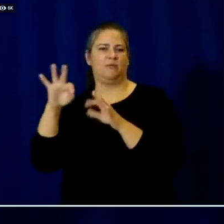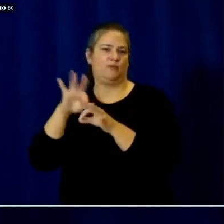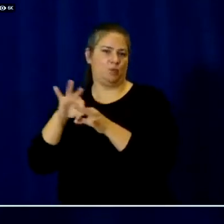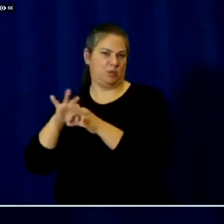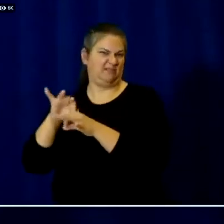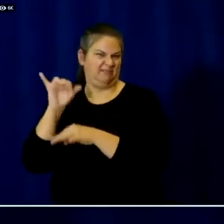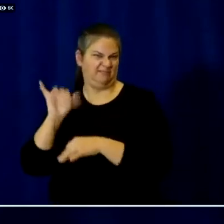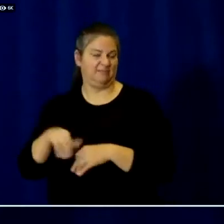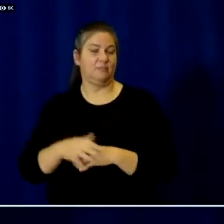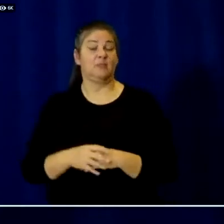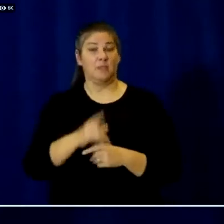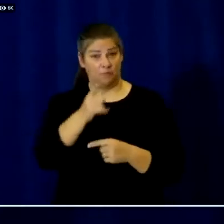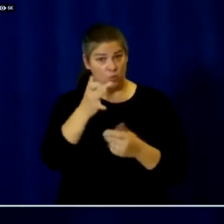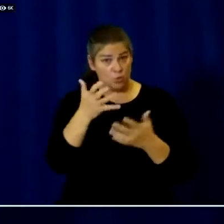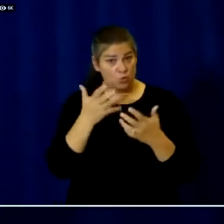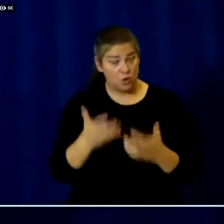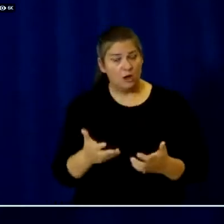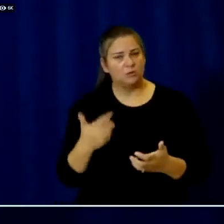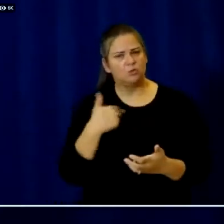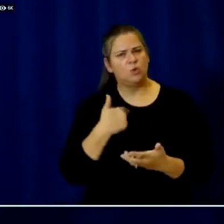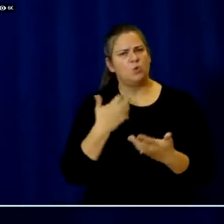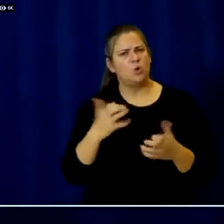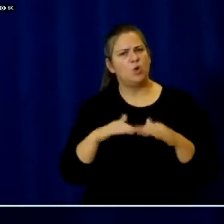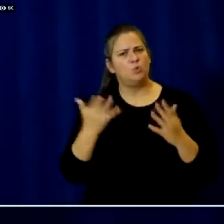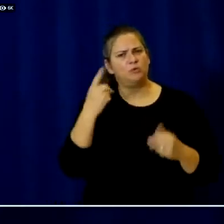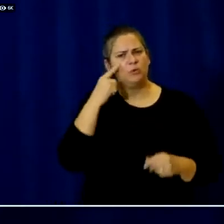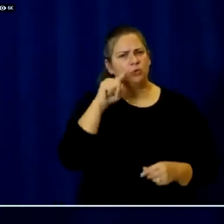really hasn't been available before. But you have to exercise that right, so